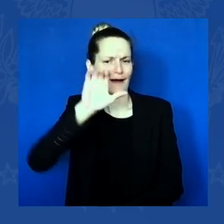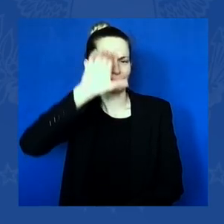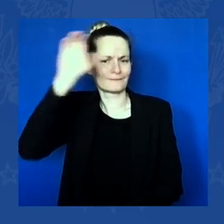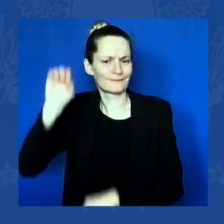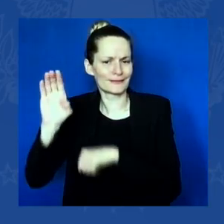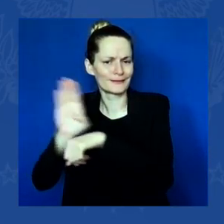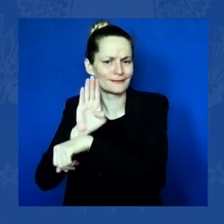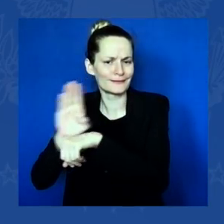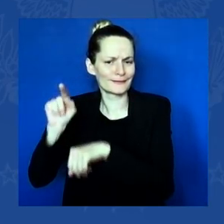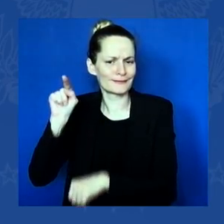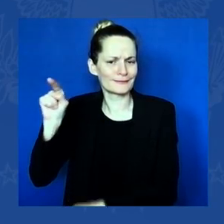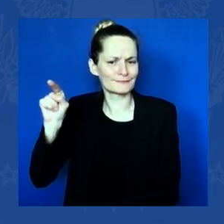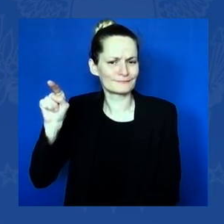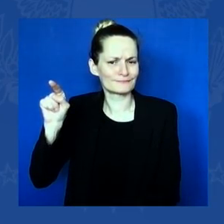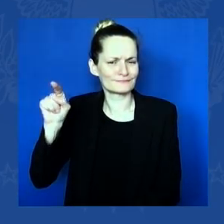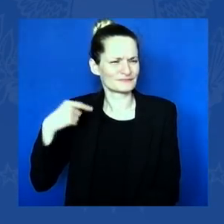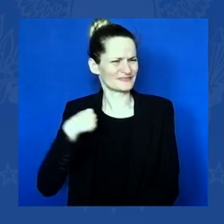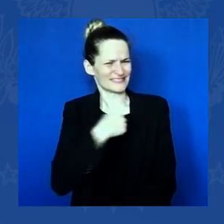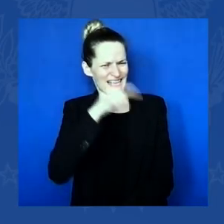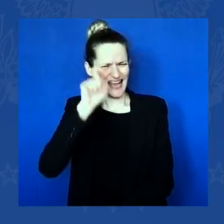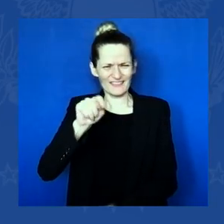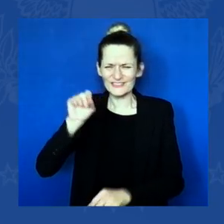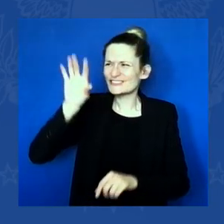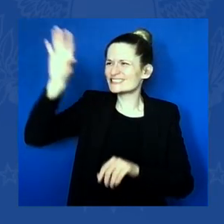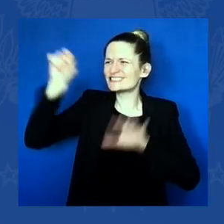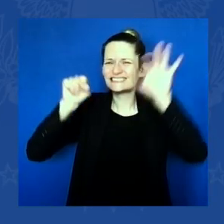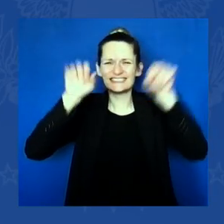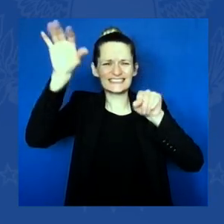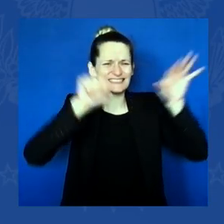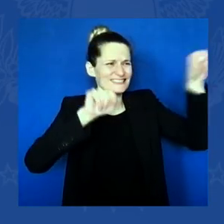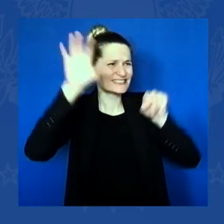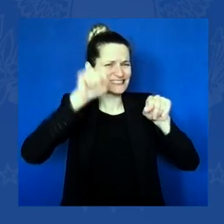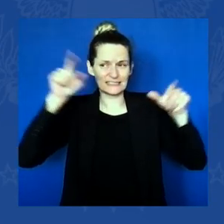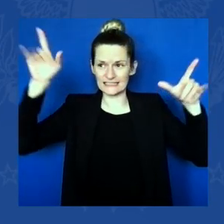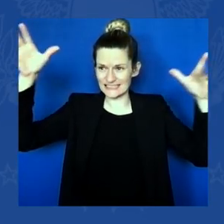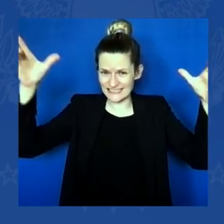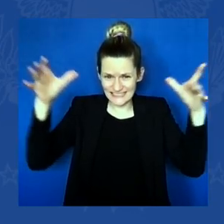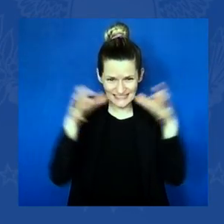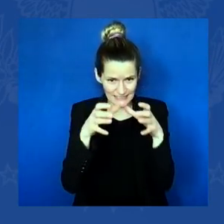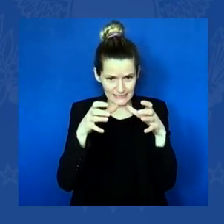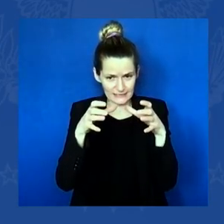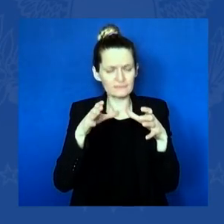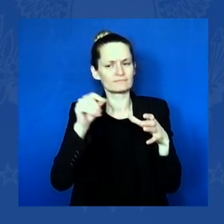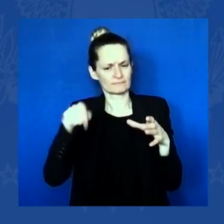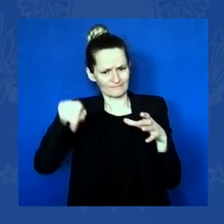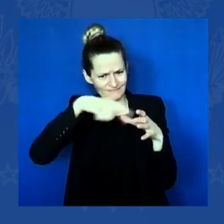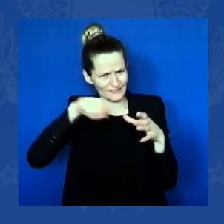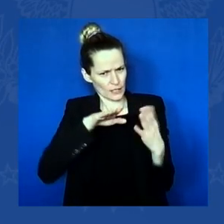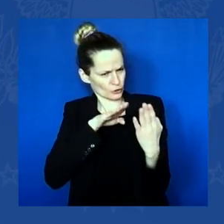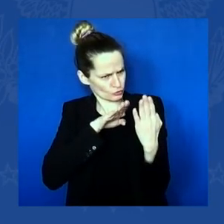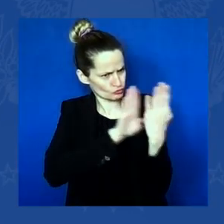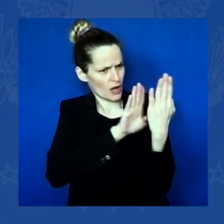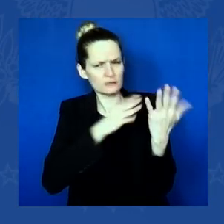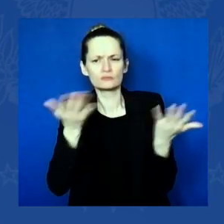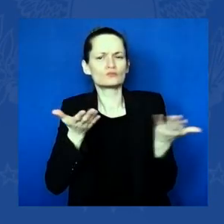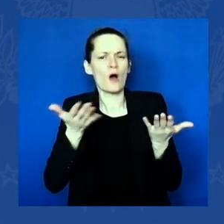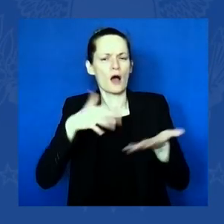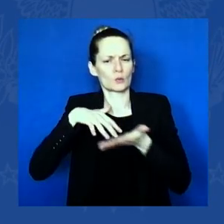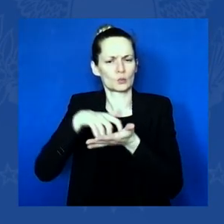together to address these vulnerabilities. In the United States, my administration has focused on this